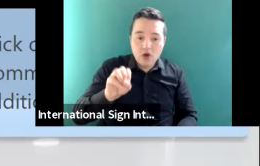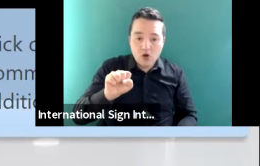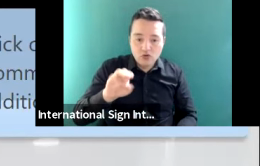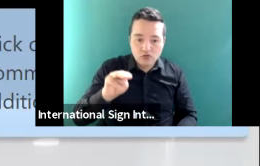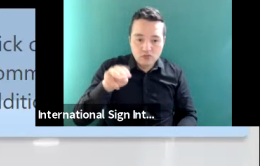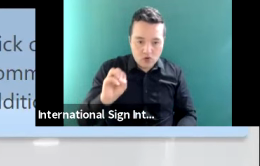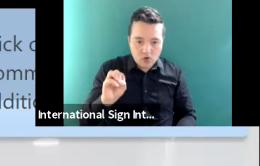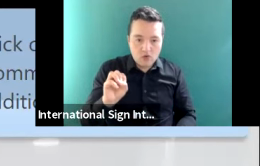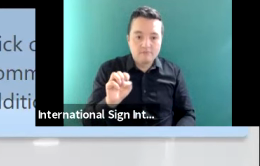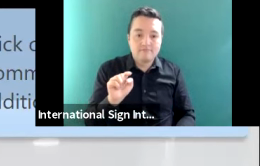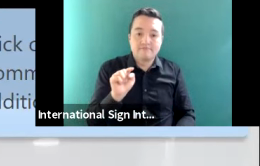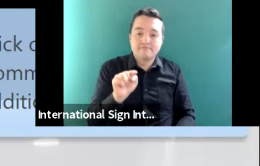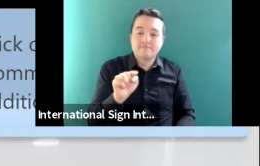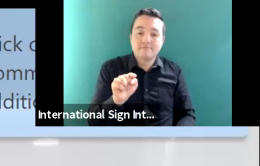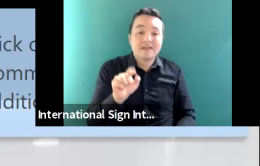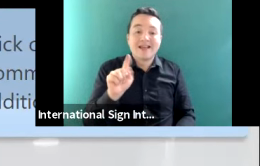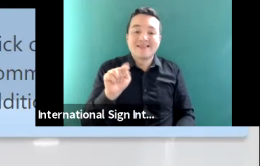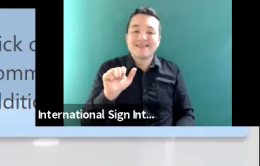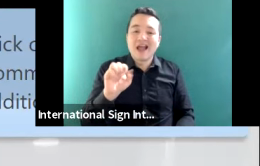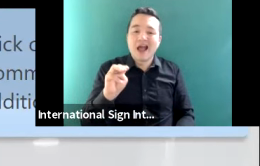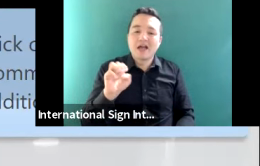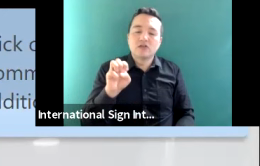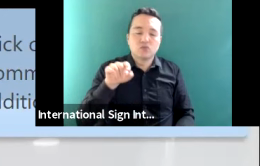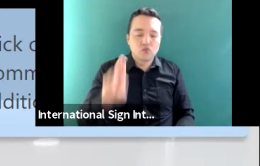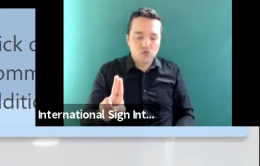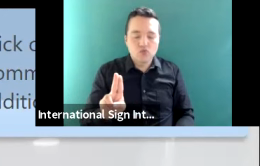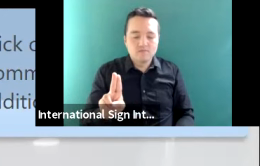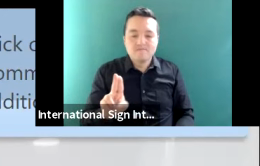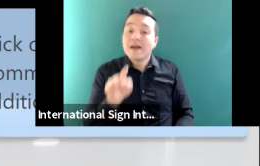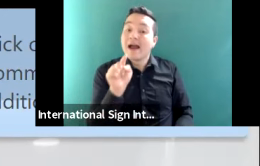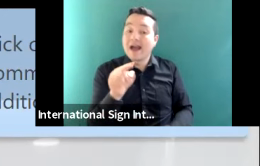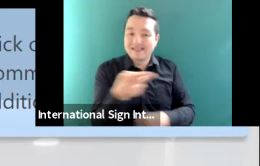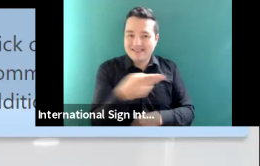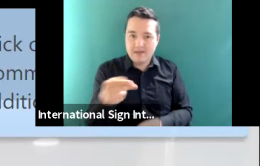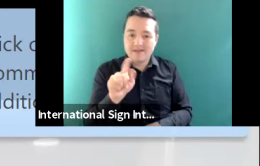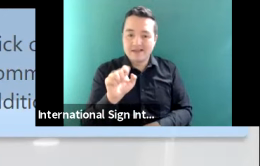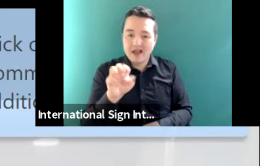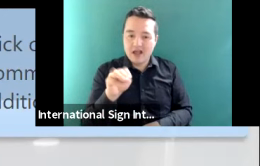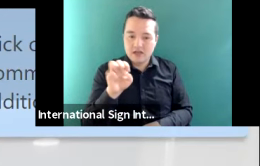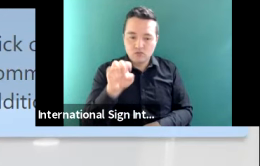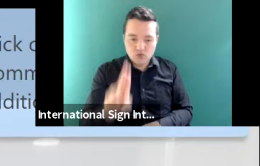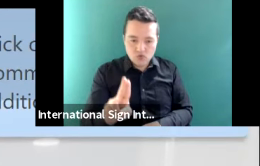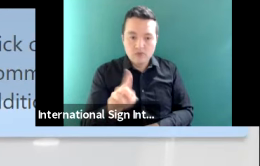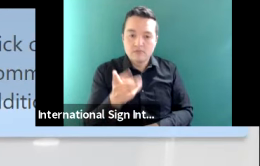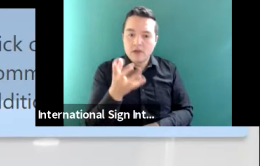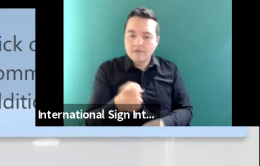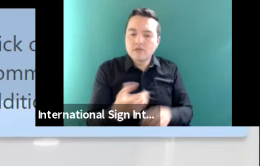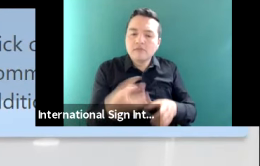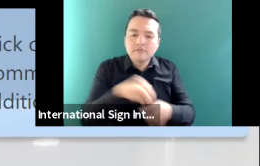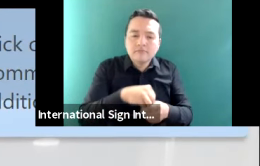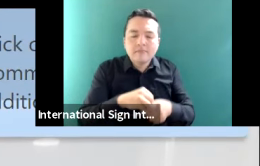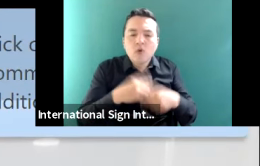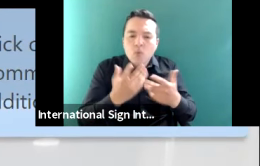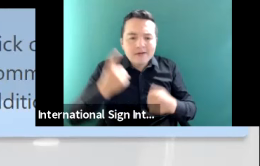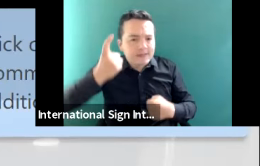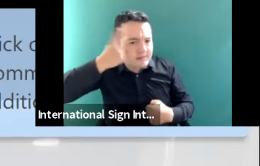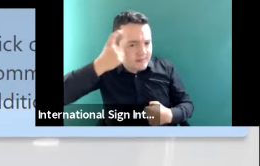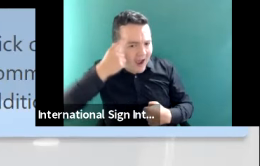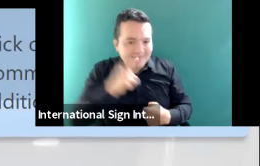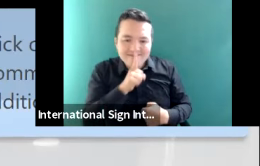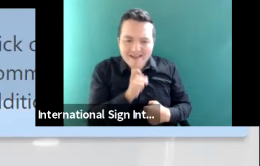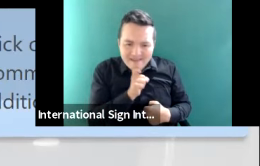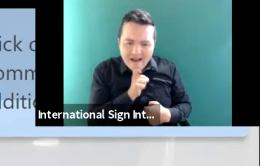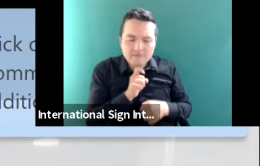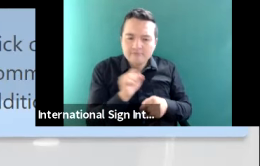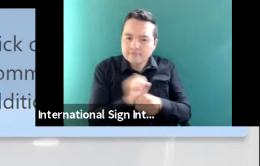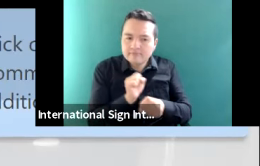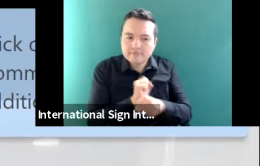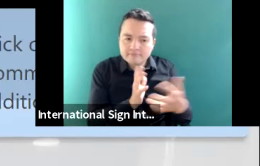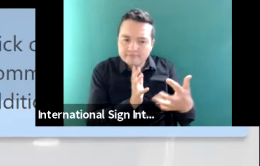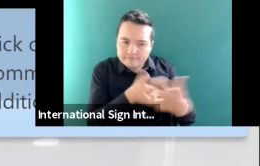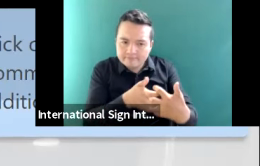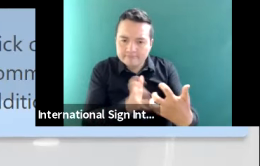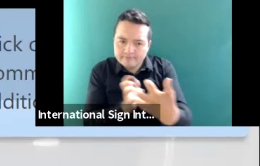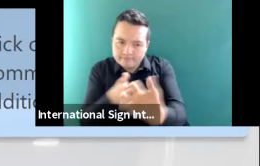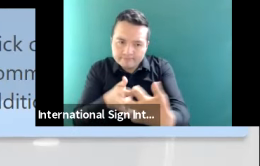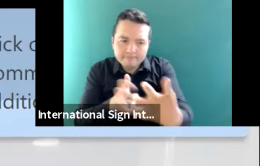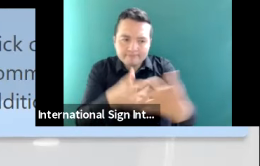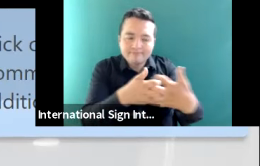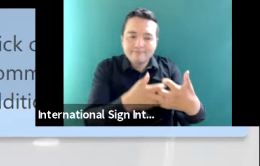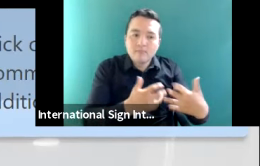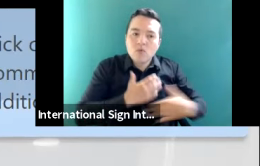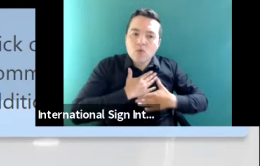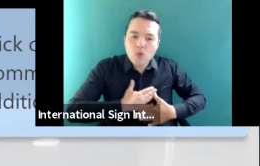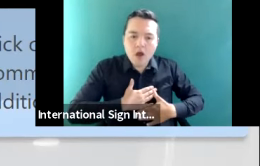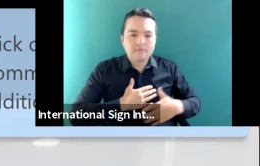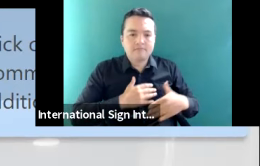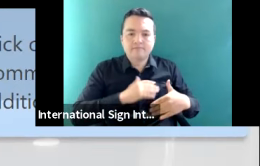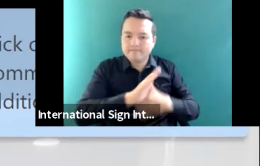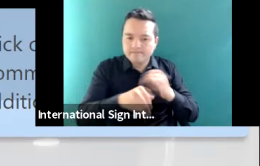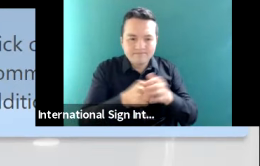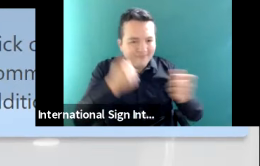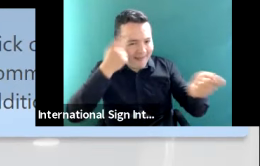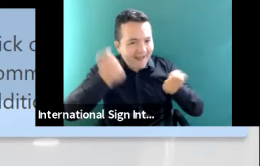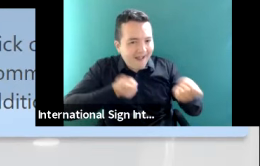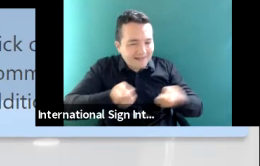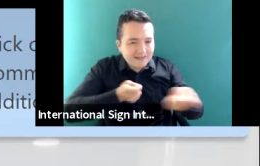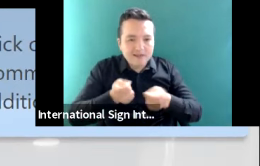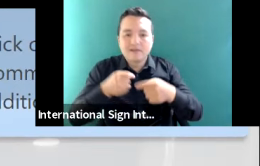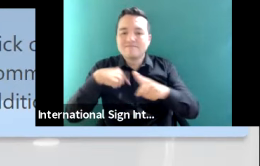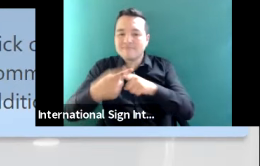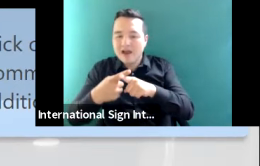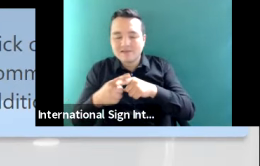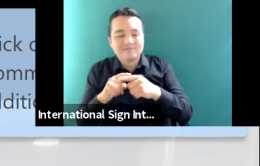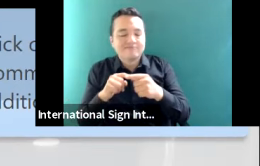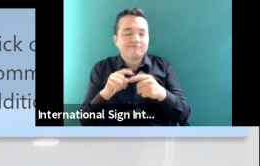In Qatar we have the smart strategy.